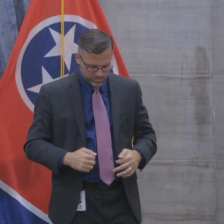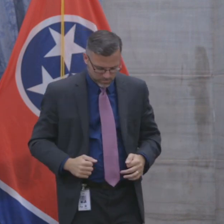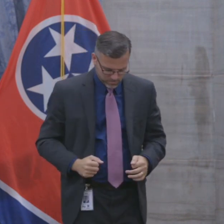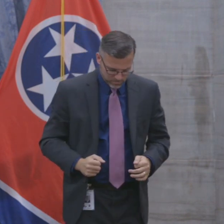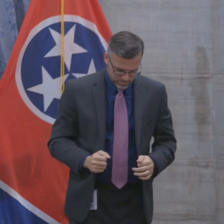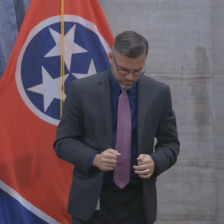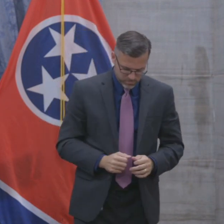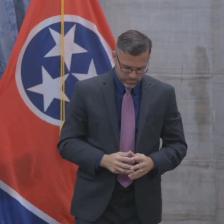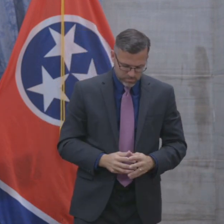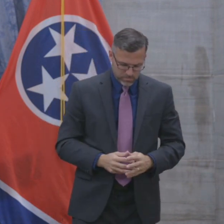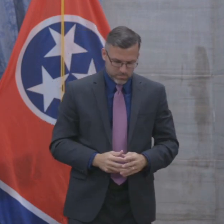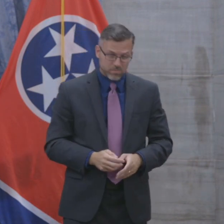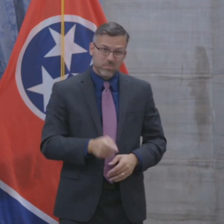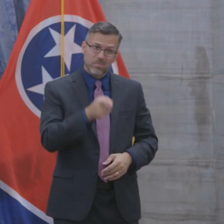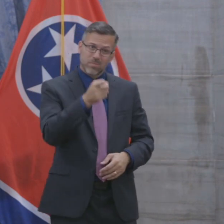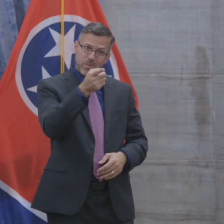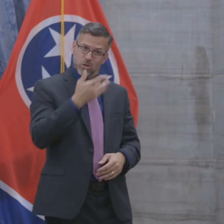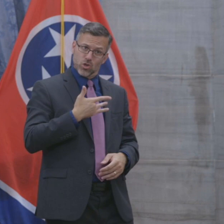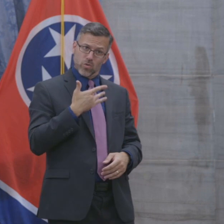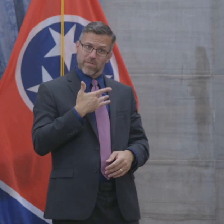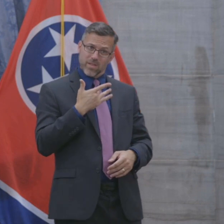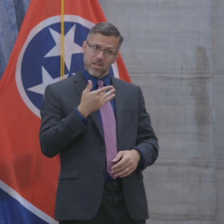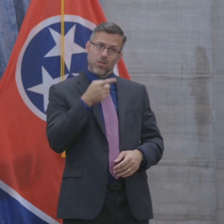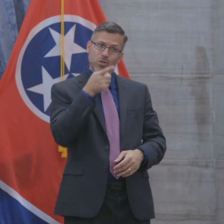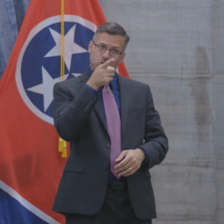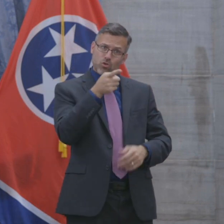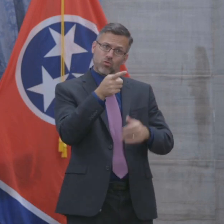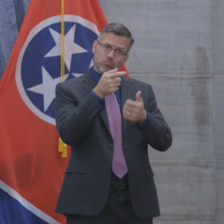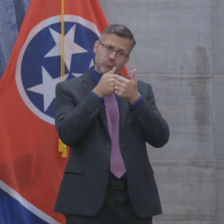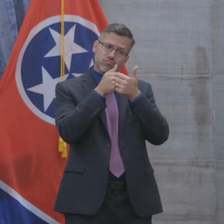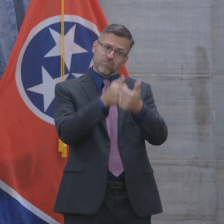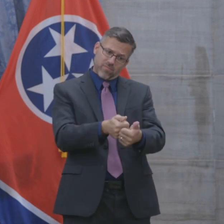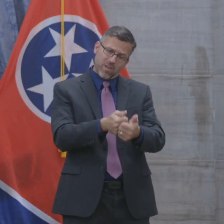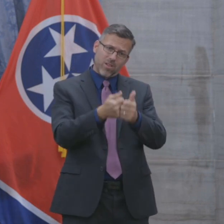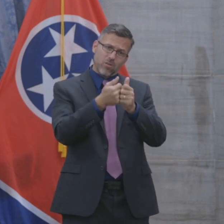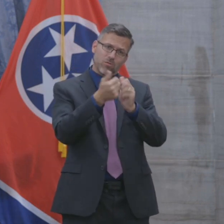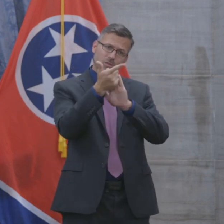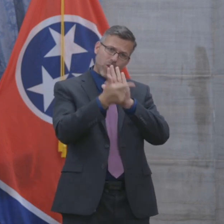stabilize. Haven't started to quite see that decline yet. Expect to see that the next week or two.